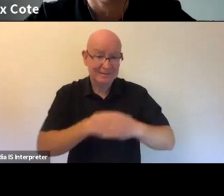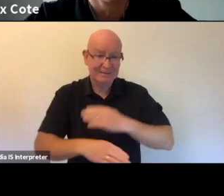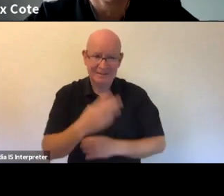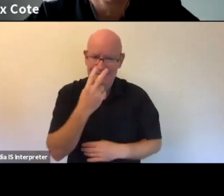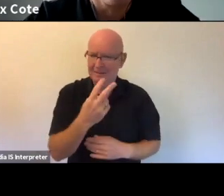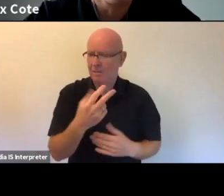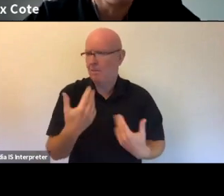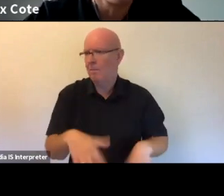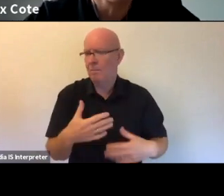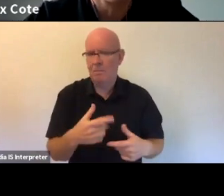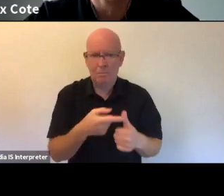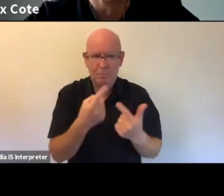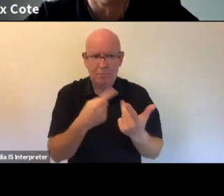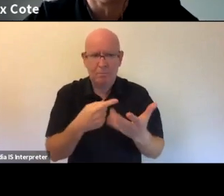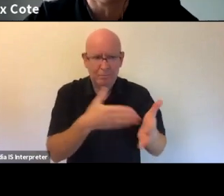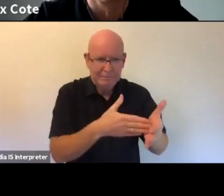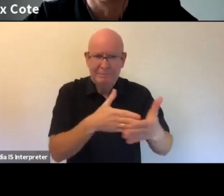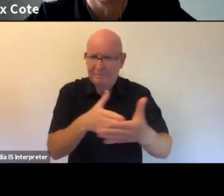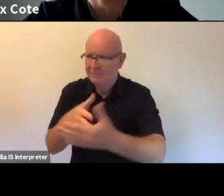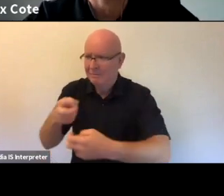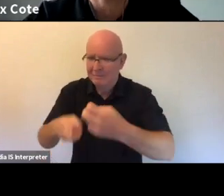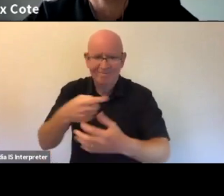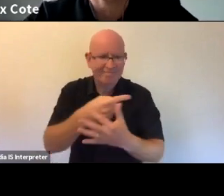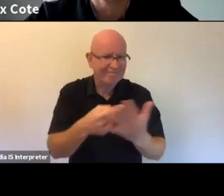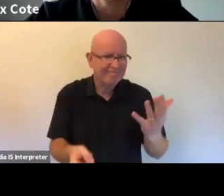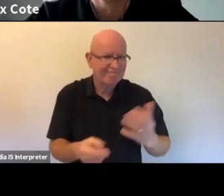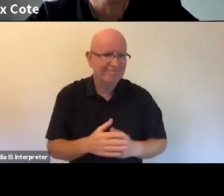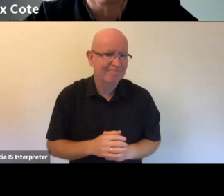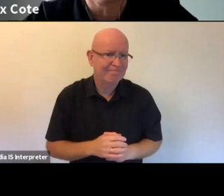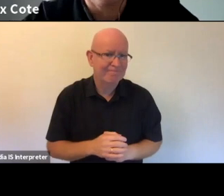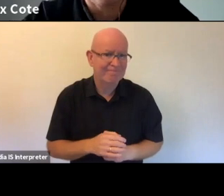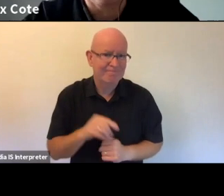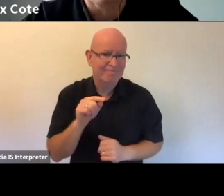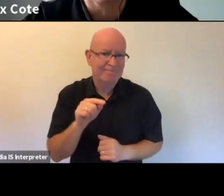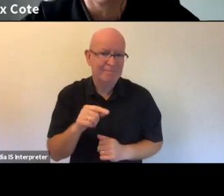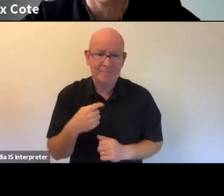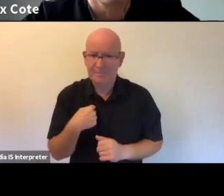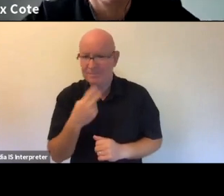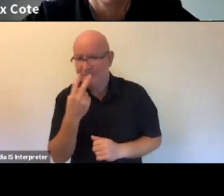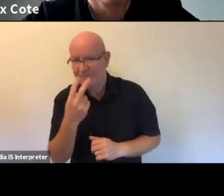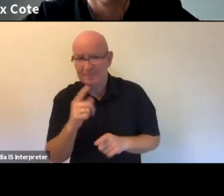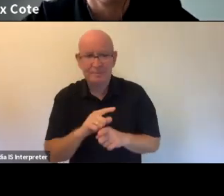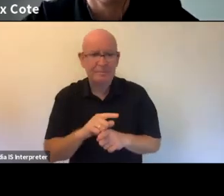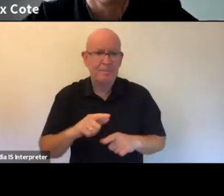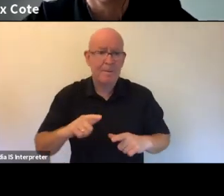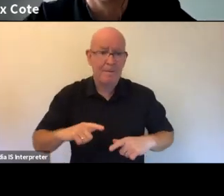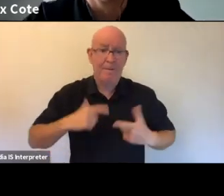Since most public transport are not accessible, they often have to use a private mode of transportation which generates extra costs.